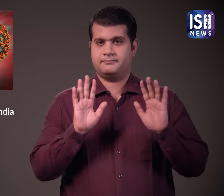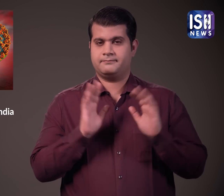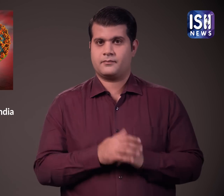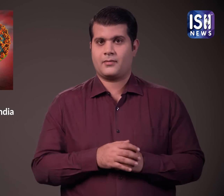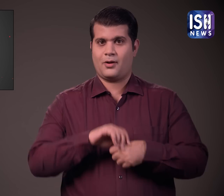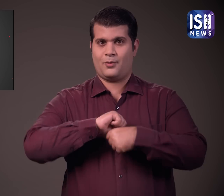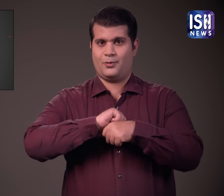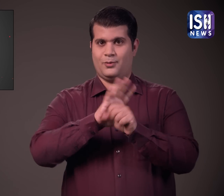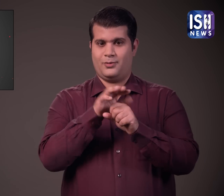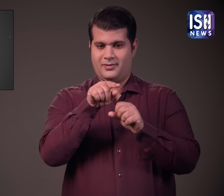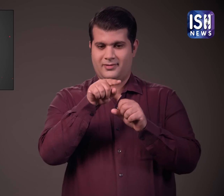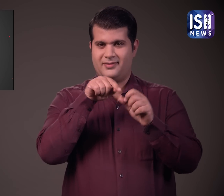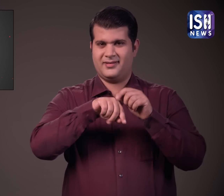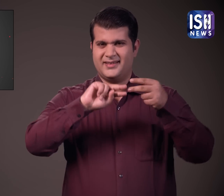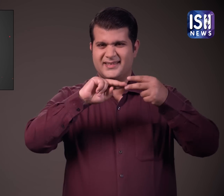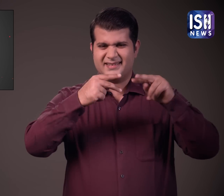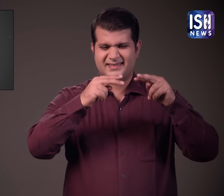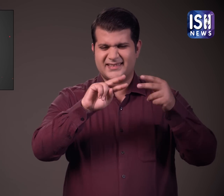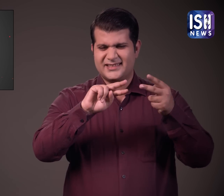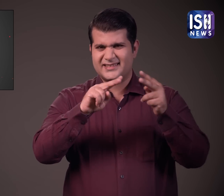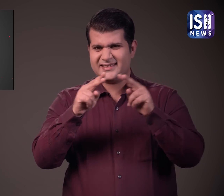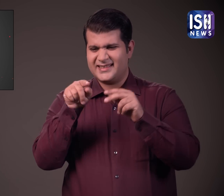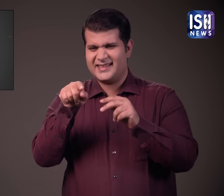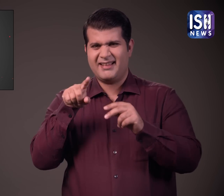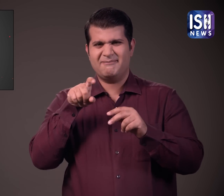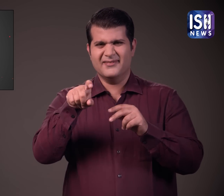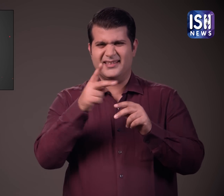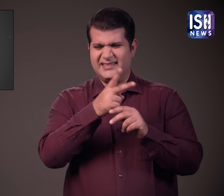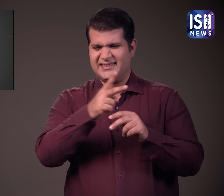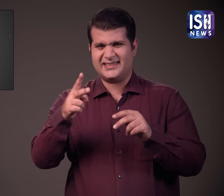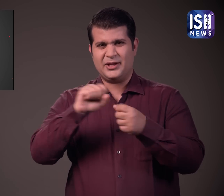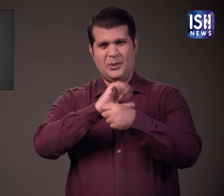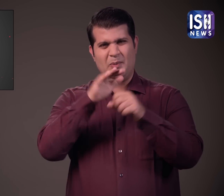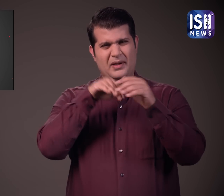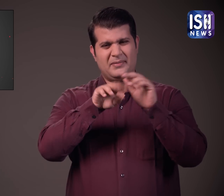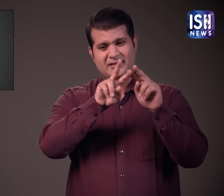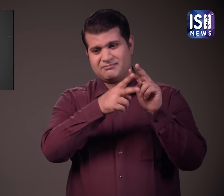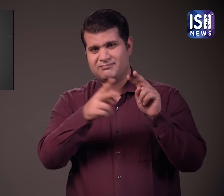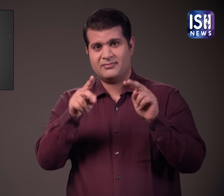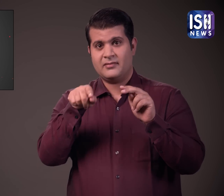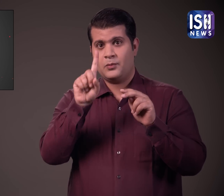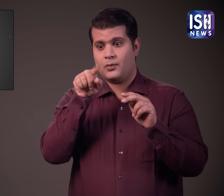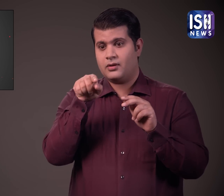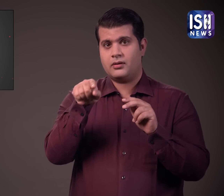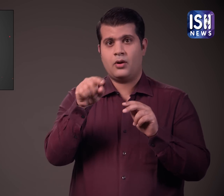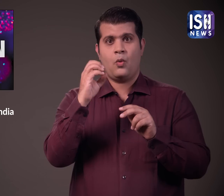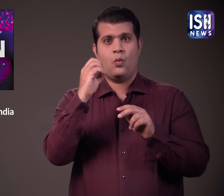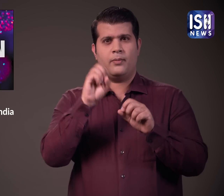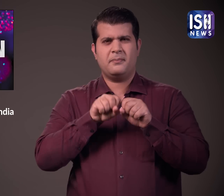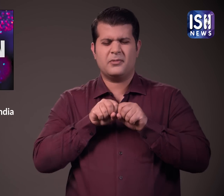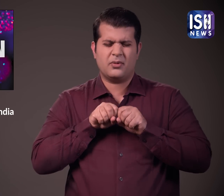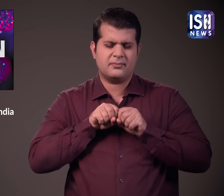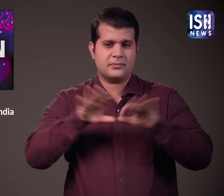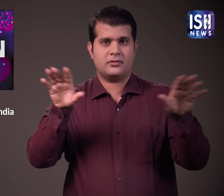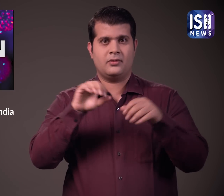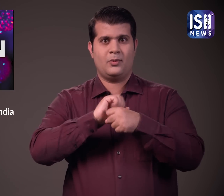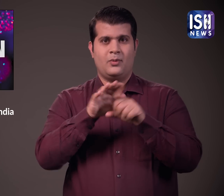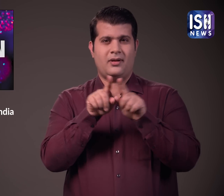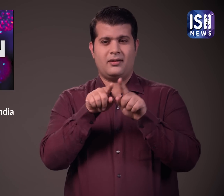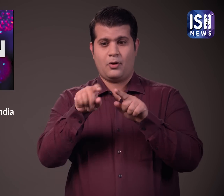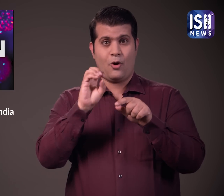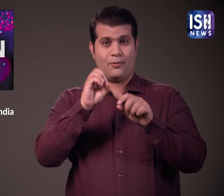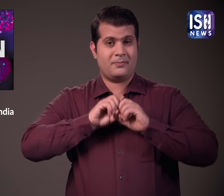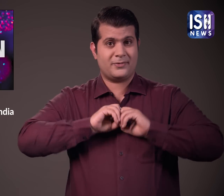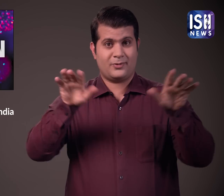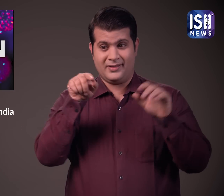The Coronavirus has multiple variants. One of which is Omicron & it had infected many.